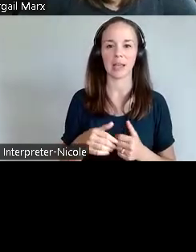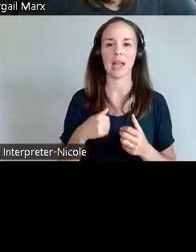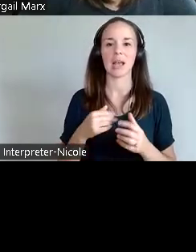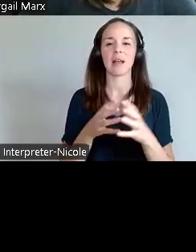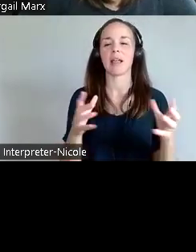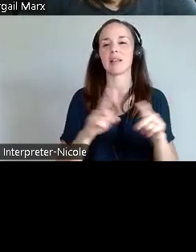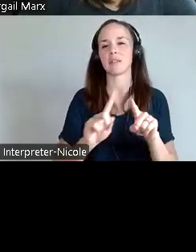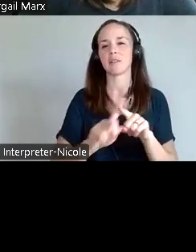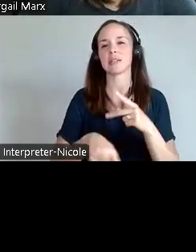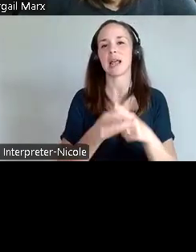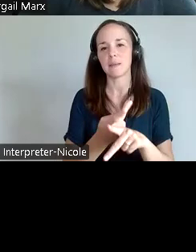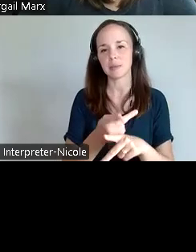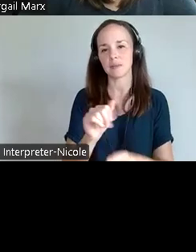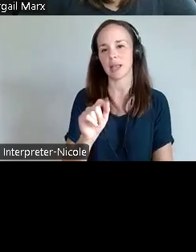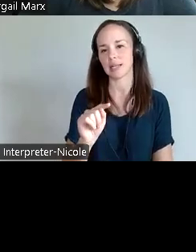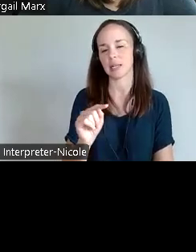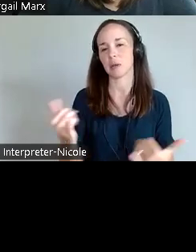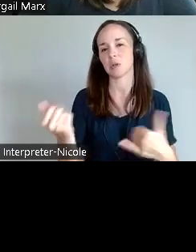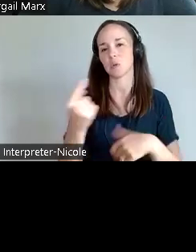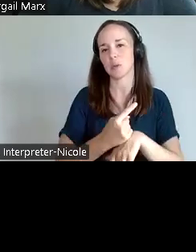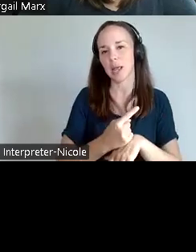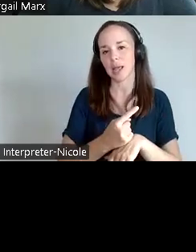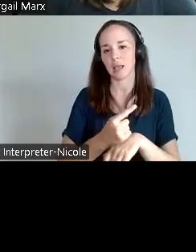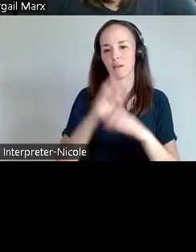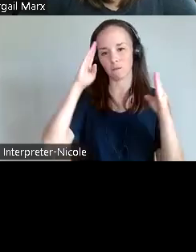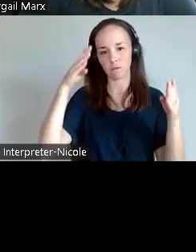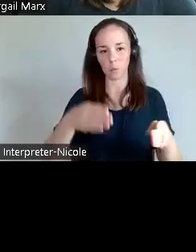technology, but today in this webinar, we're really focusing on that augmentative